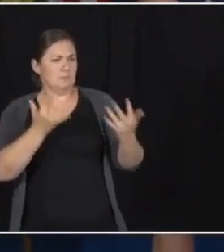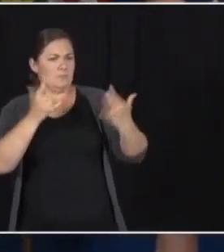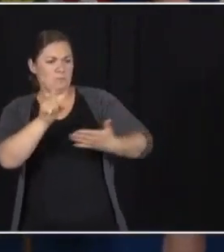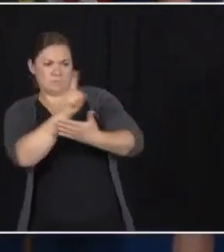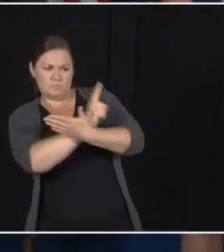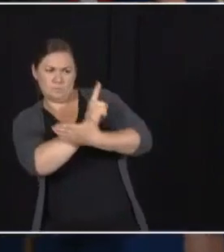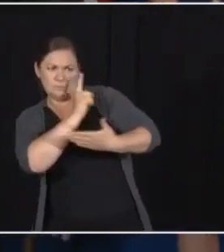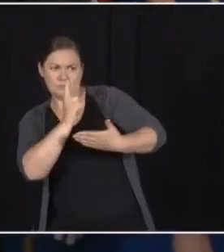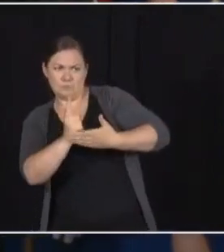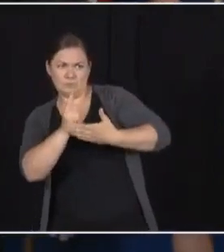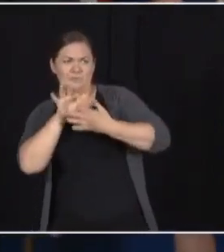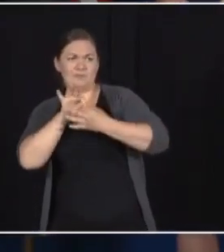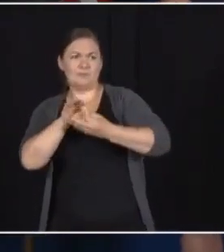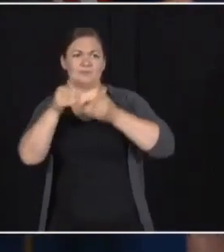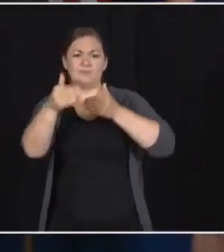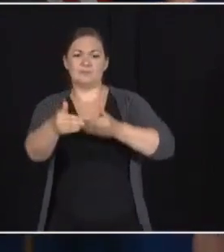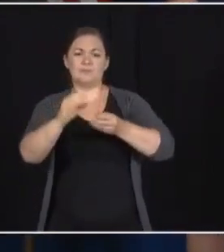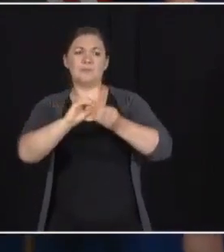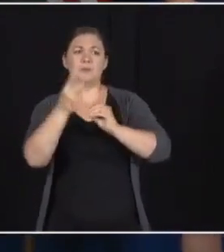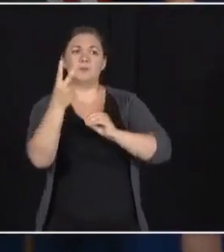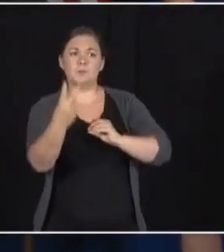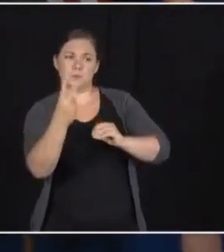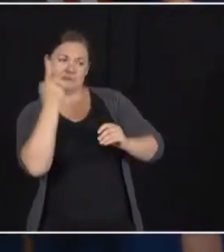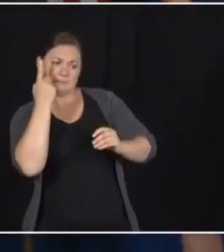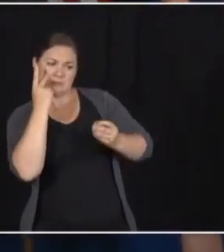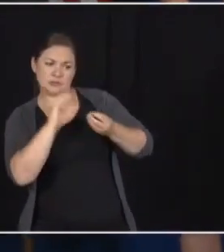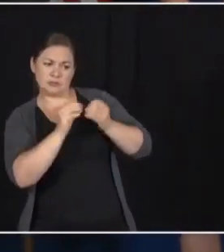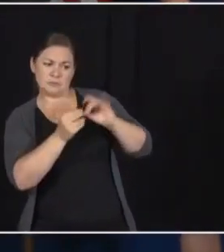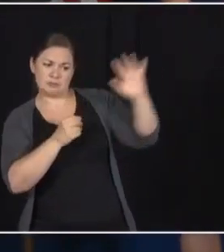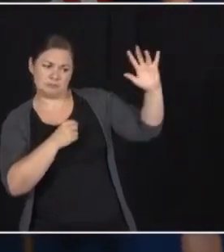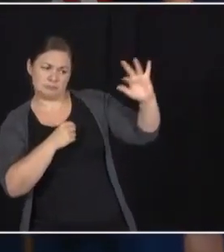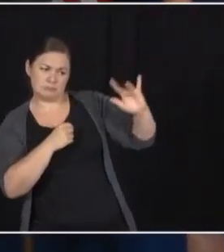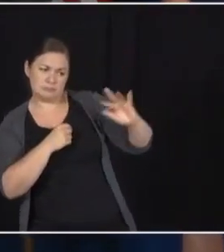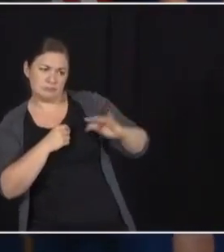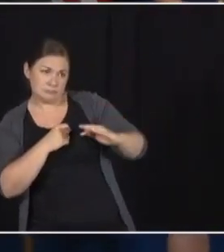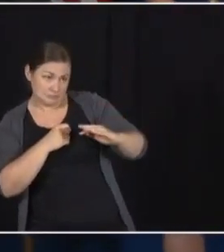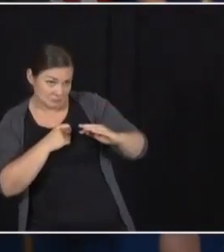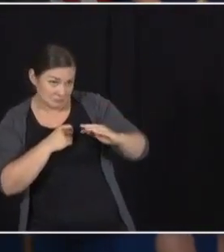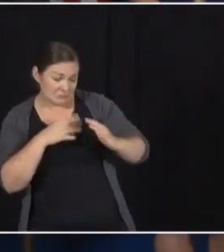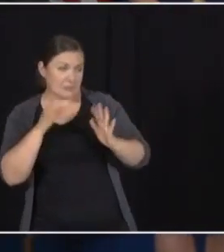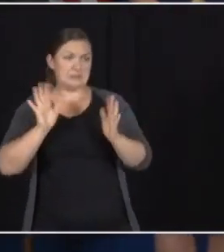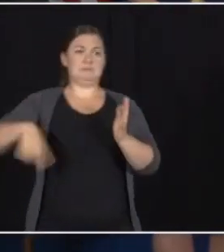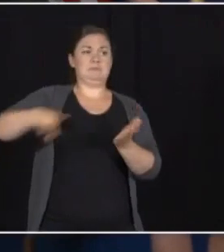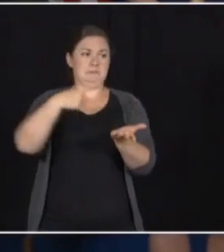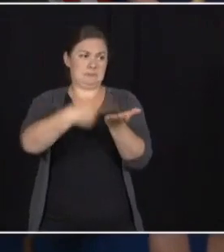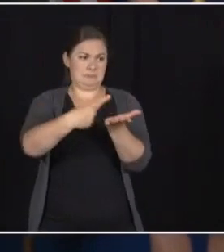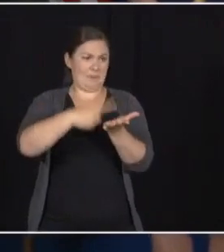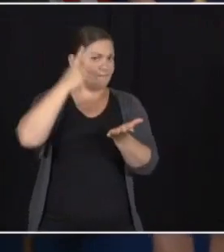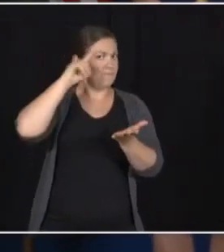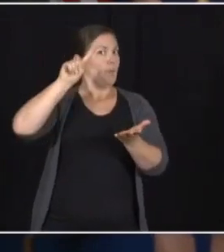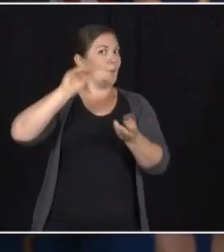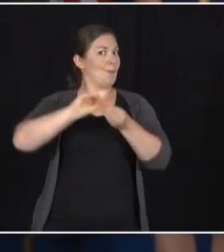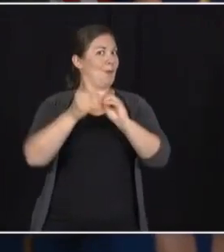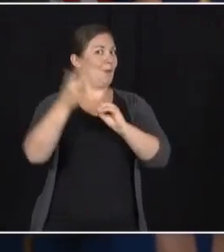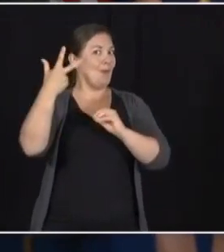I'm . Minister, you mentioned last week that you needed another week of stage II data before going further on stage III.